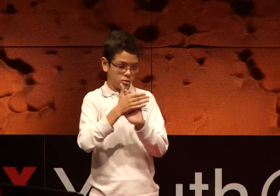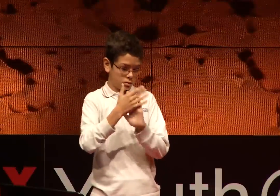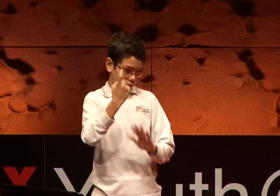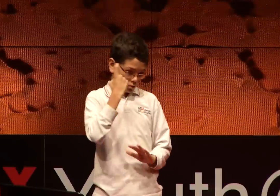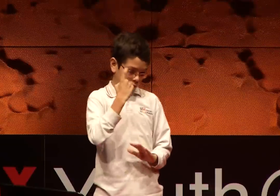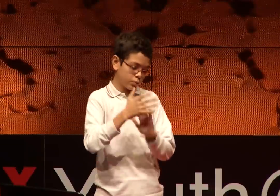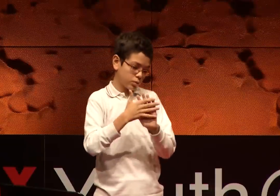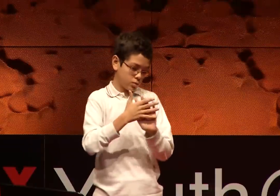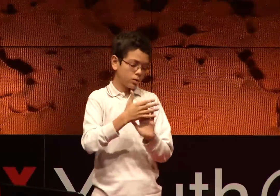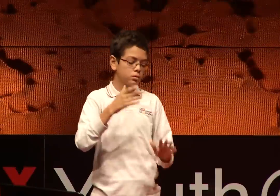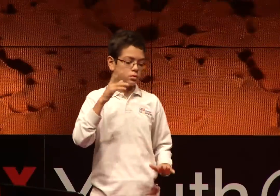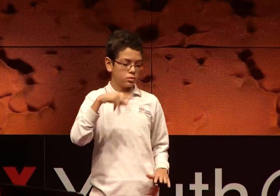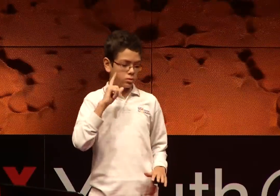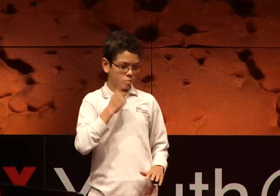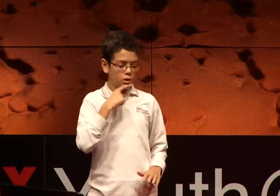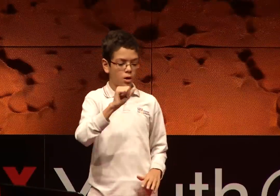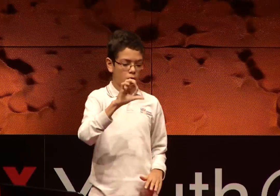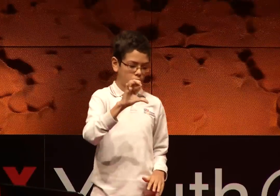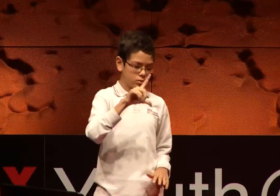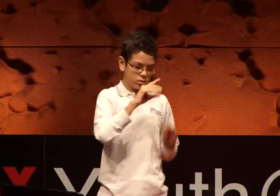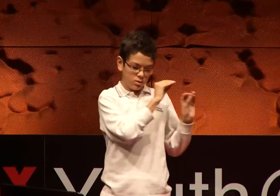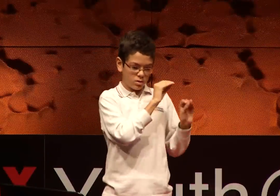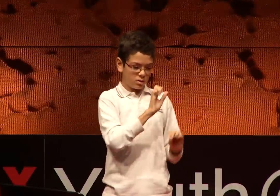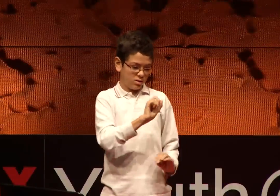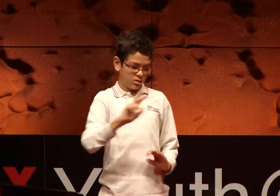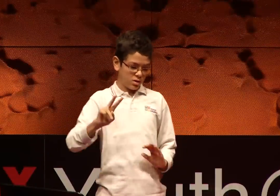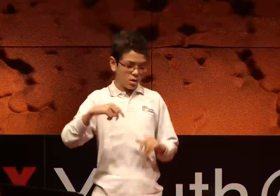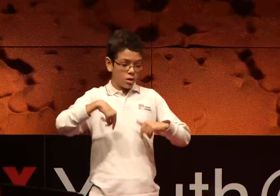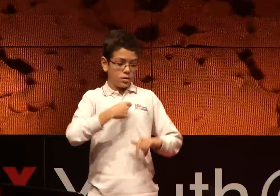must have a good command of Sign Language and English.